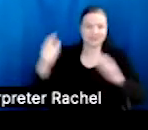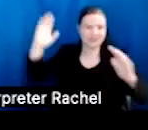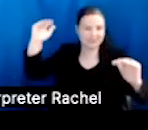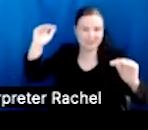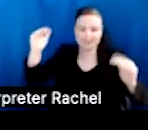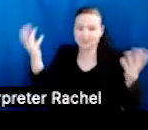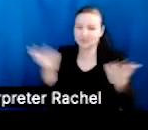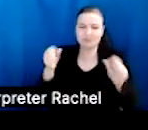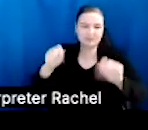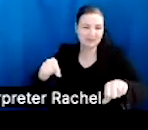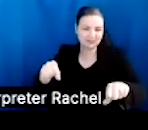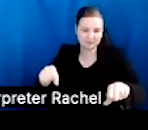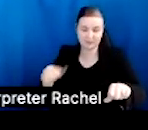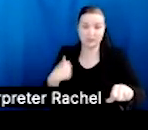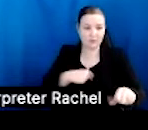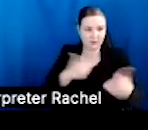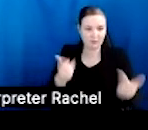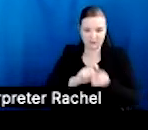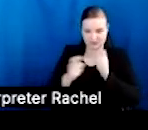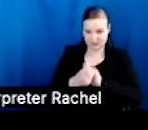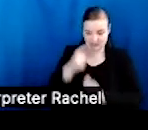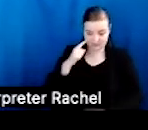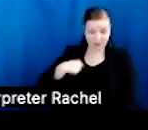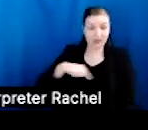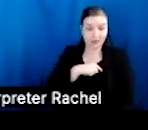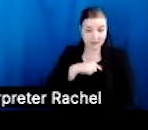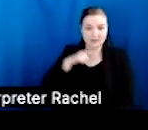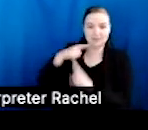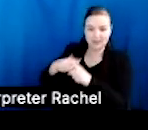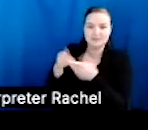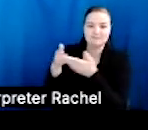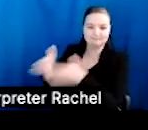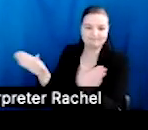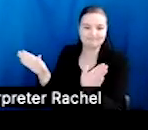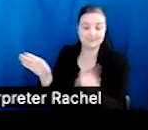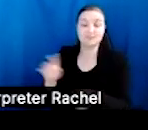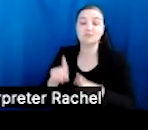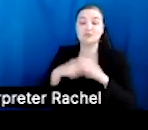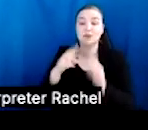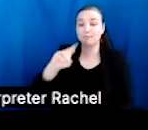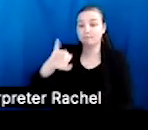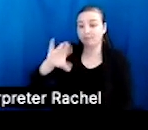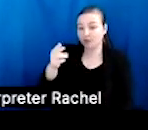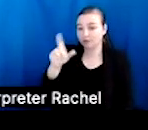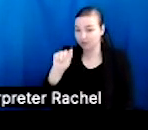our own conditions. And so, starting in March of 2019, and through the beginning of October of that